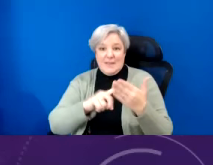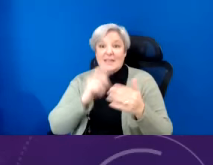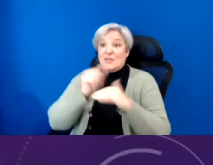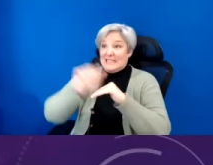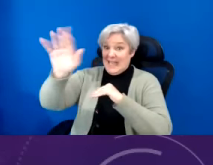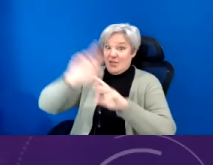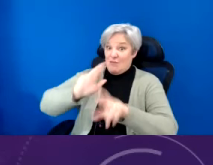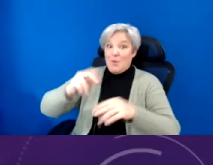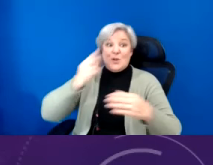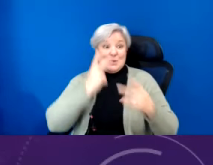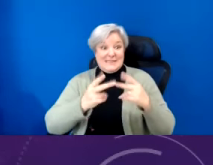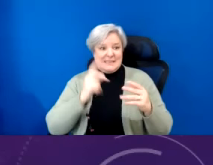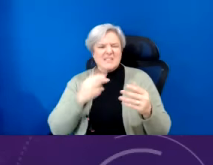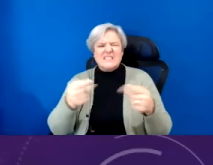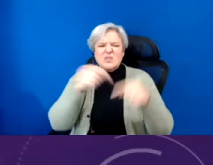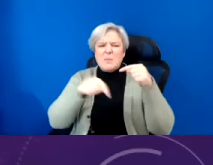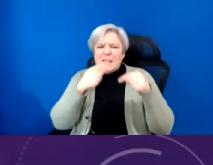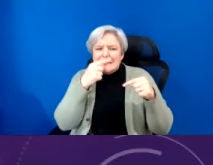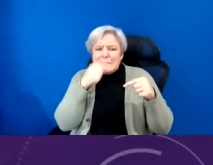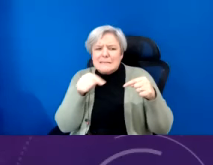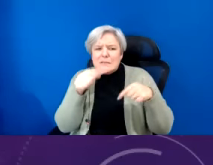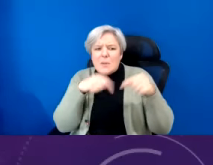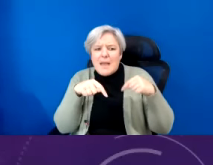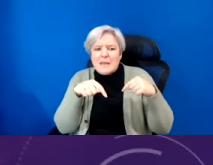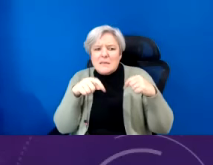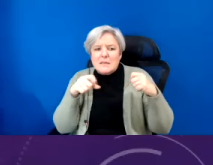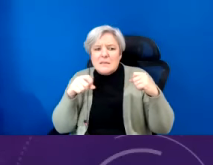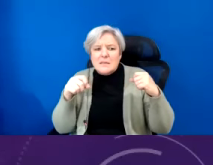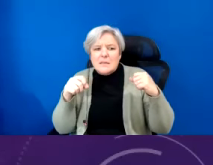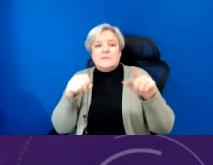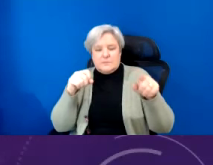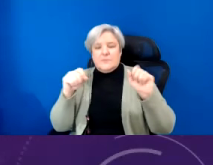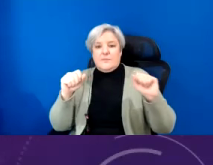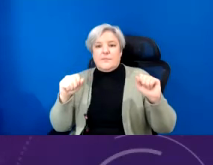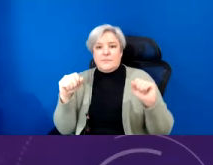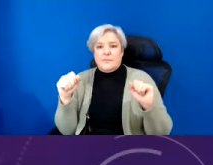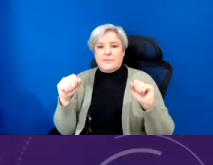But can you go back more with that?